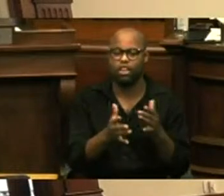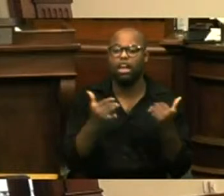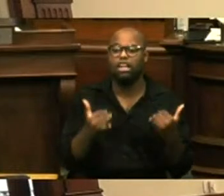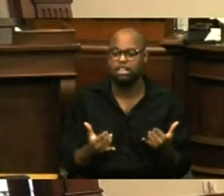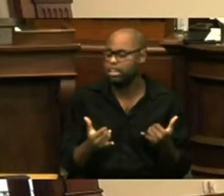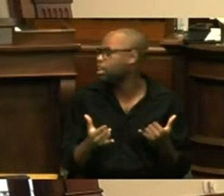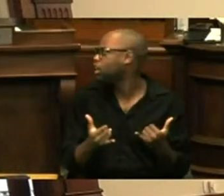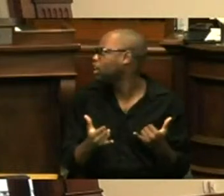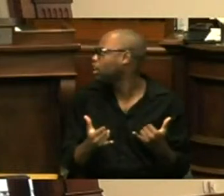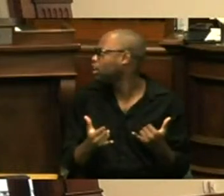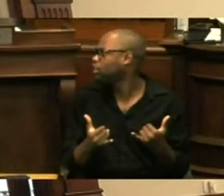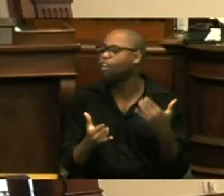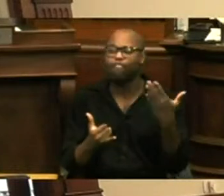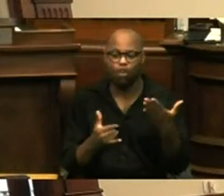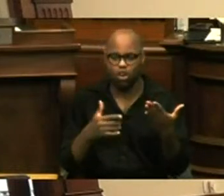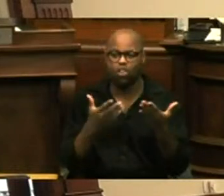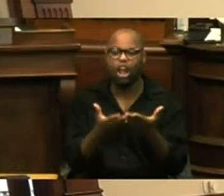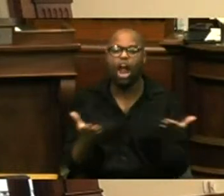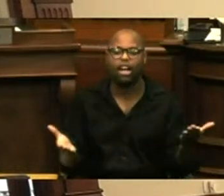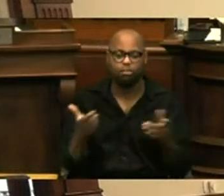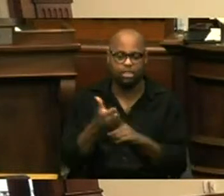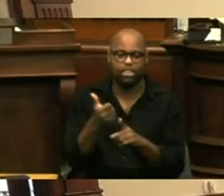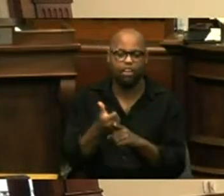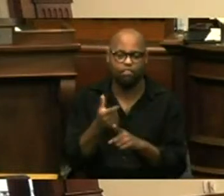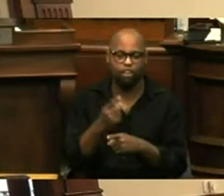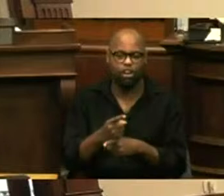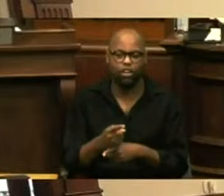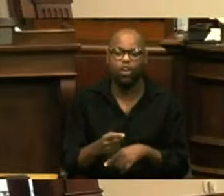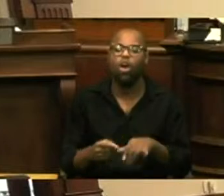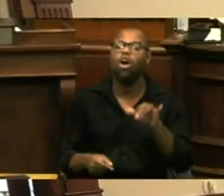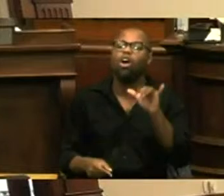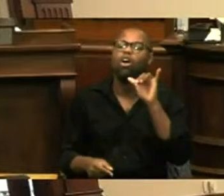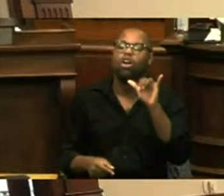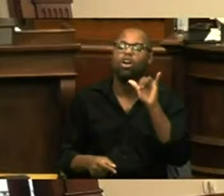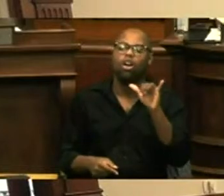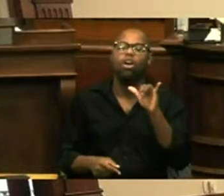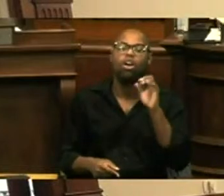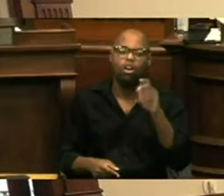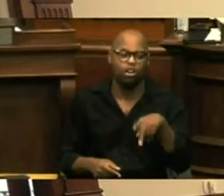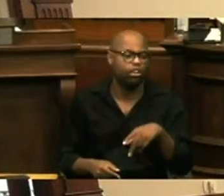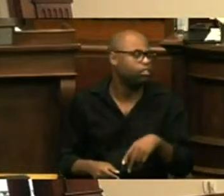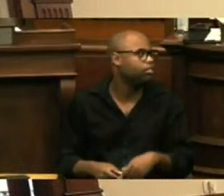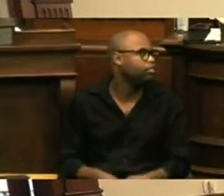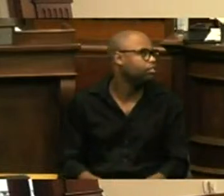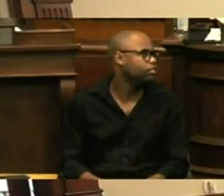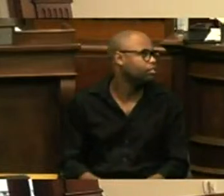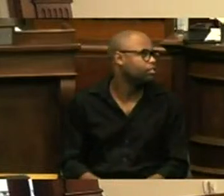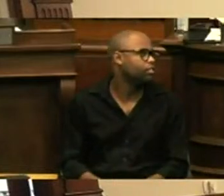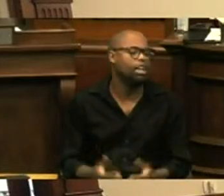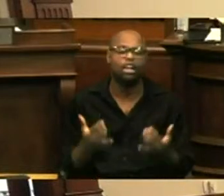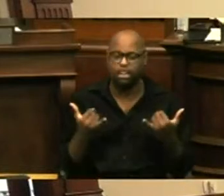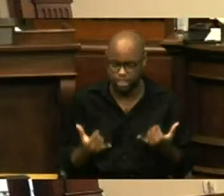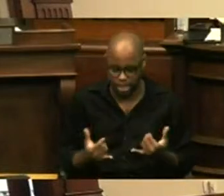and a second. So? So we moved. We voted on the amendment. Yep. Okay. Okay. We voted to amend